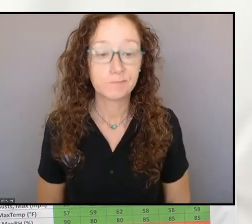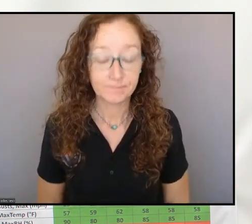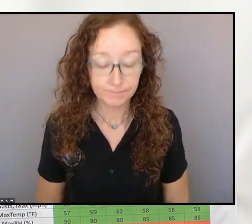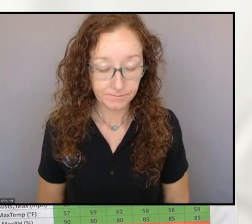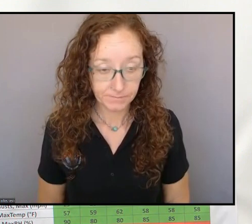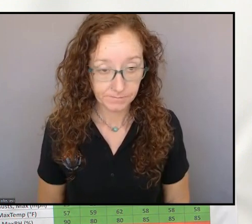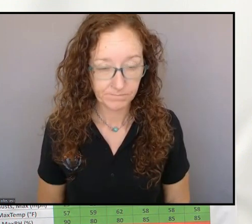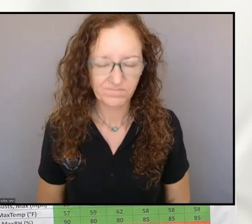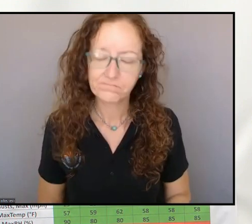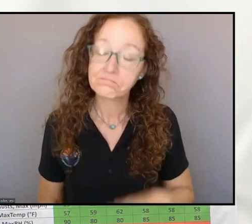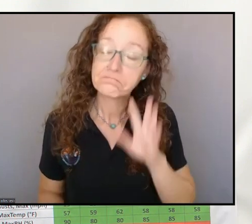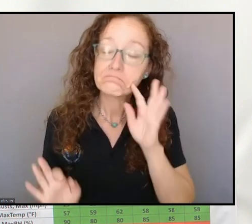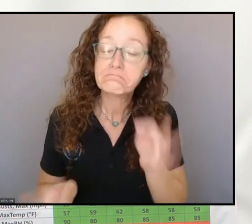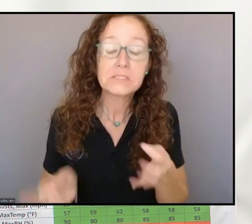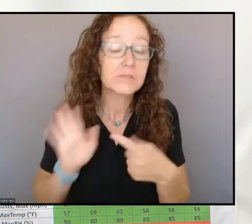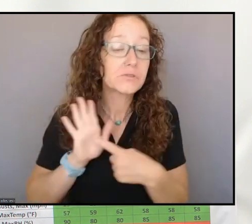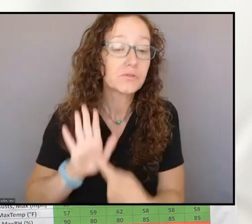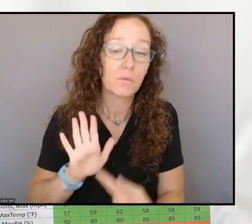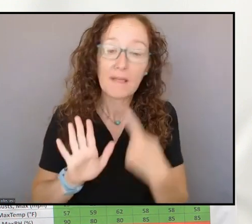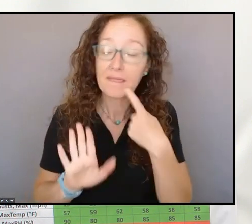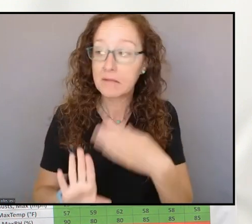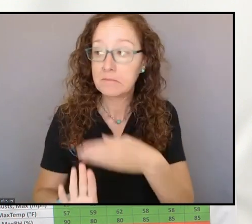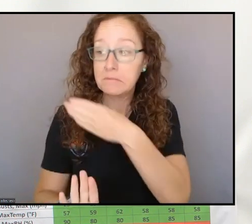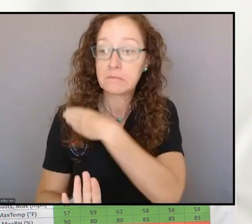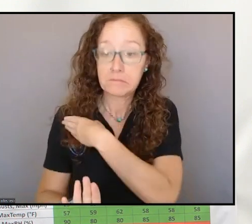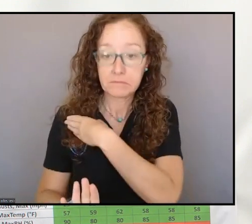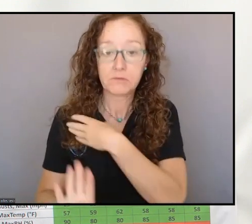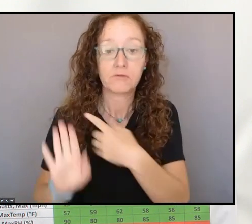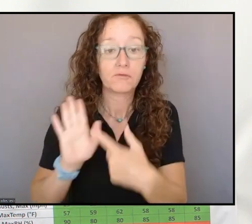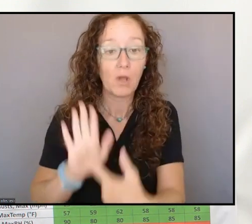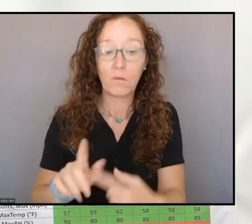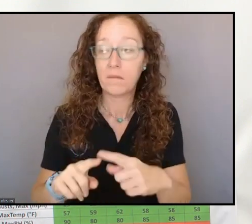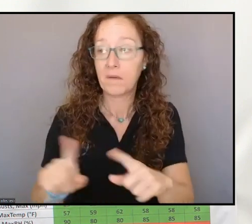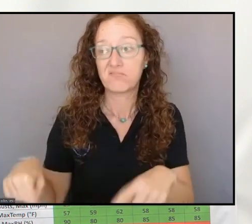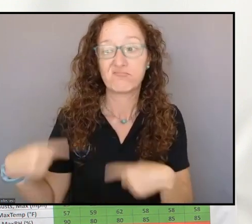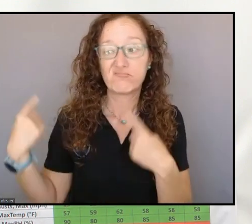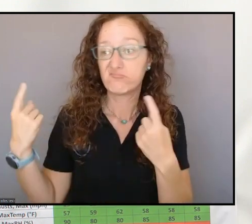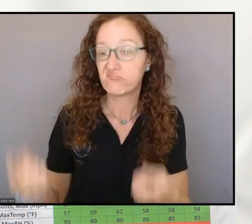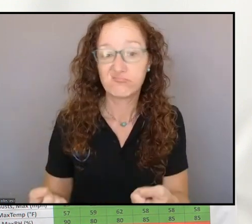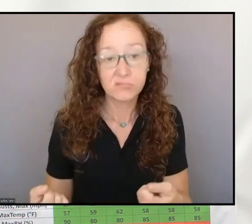think this has been shown in the past. It's probably been a while, but we call this the Hot, Dry, and Windy Index.